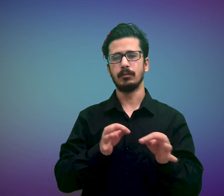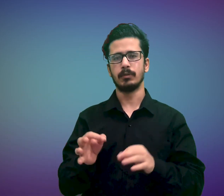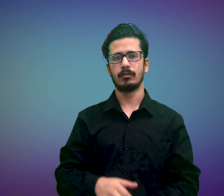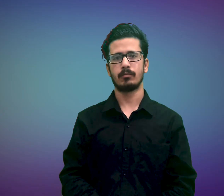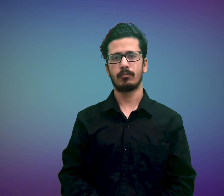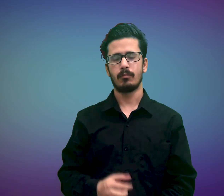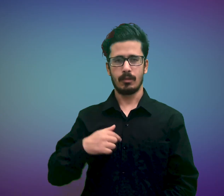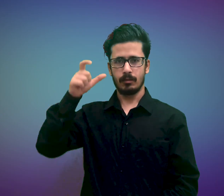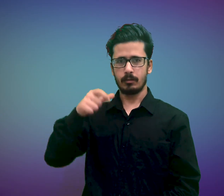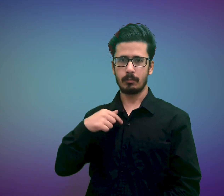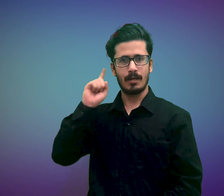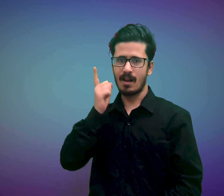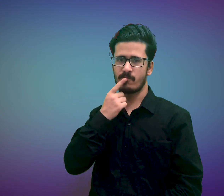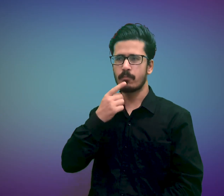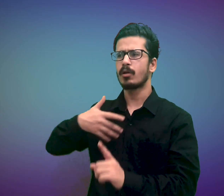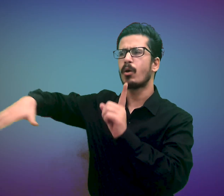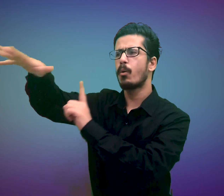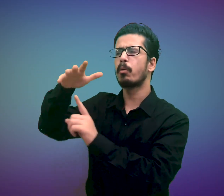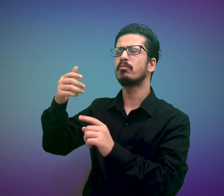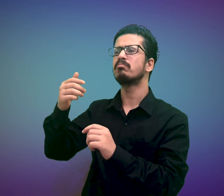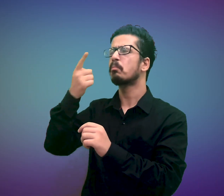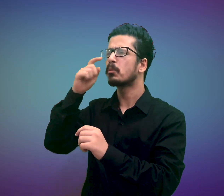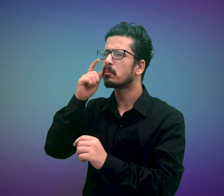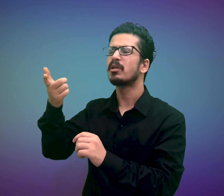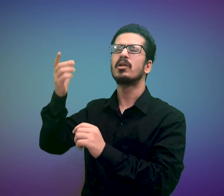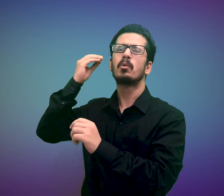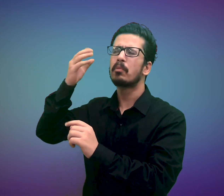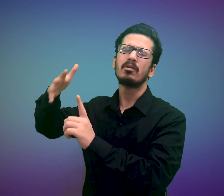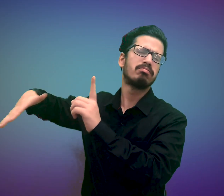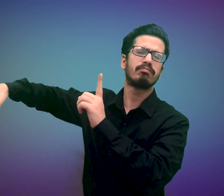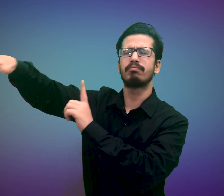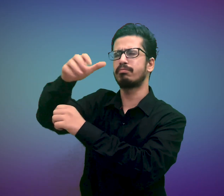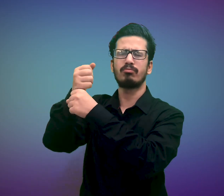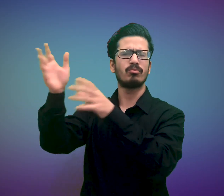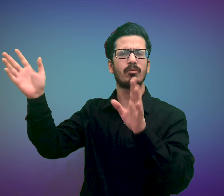For children who depend on visual communication it may be more difficult for them to acquire